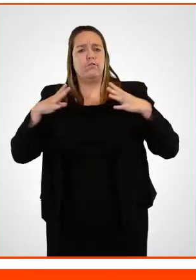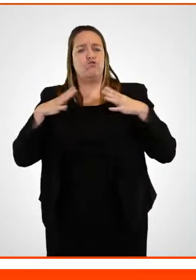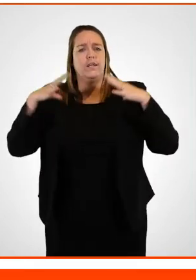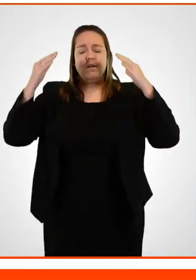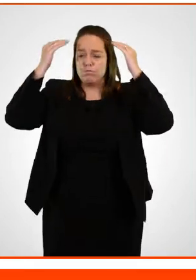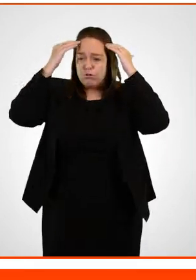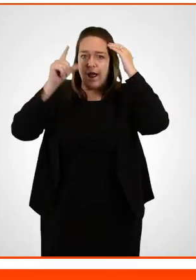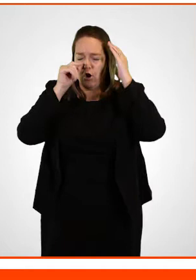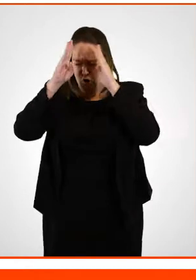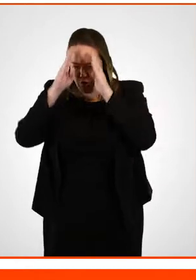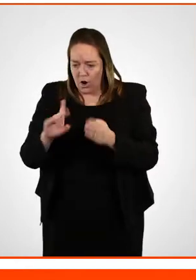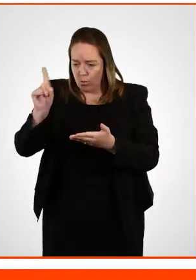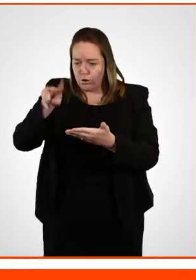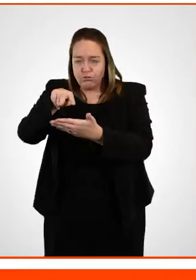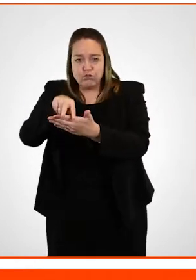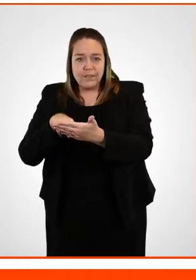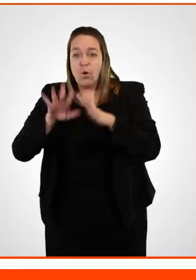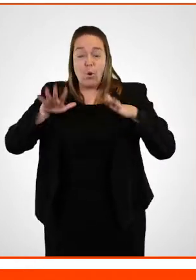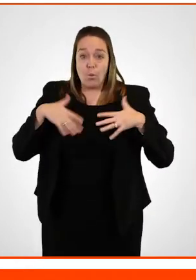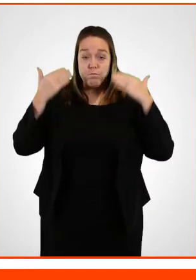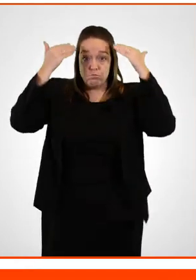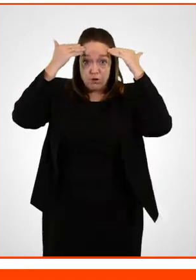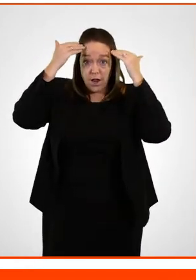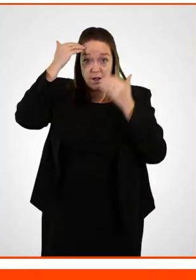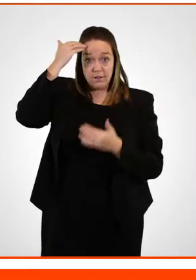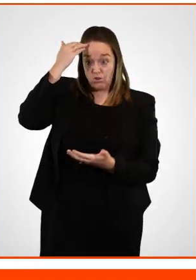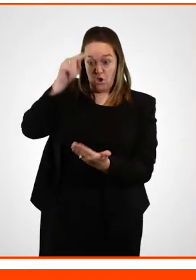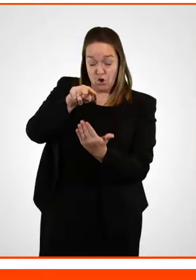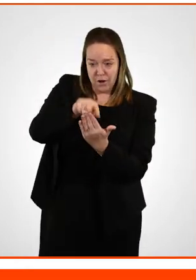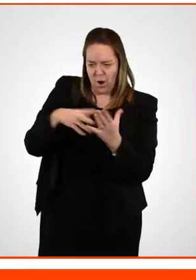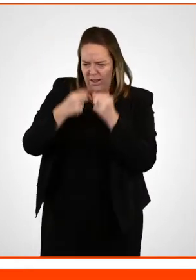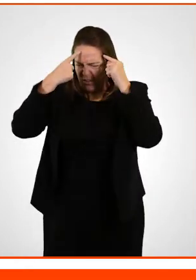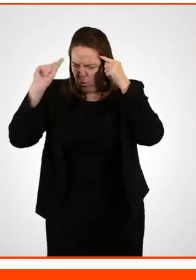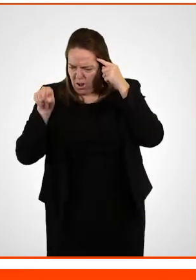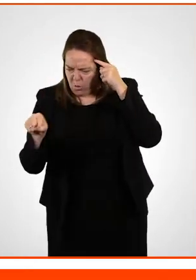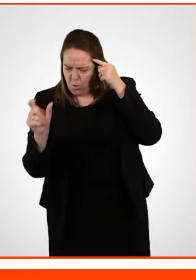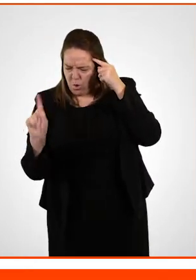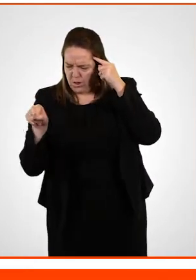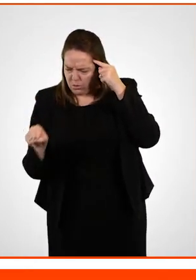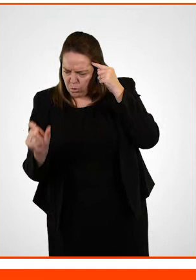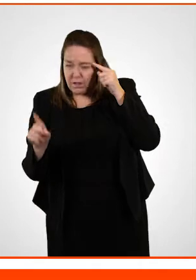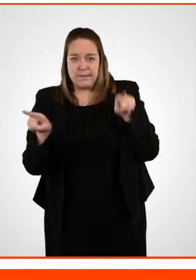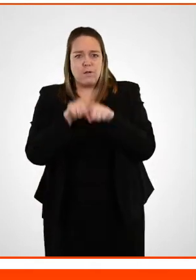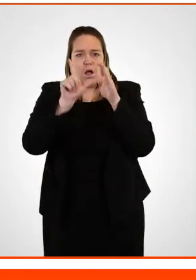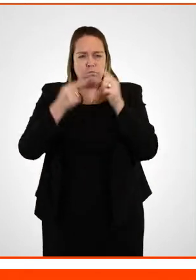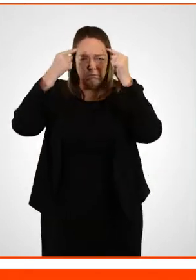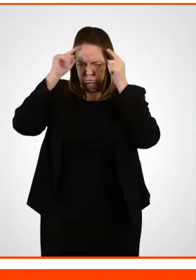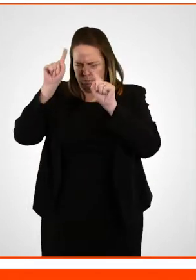to think about what we're reading, not to have to think about what is this word, what is this phrase,